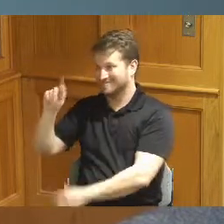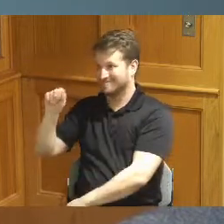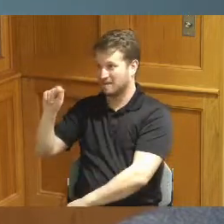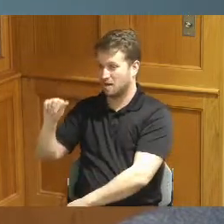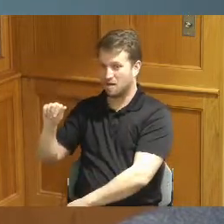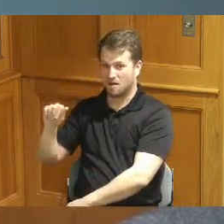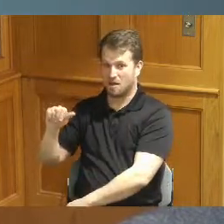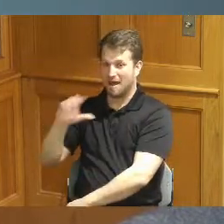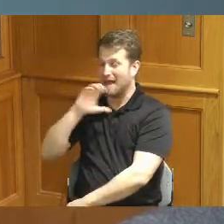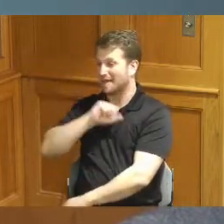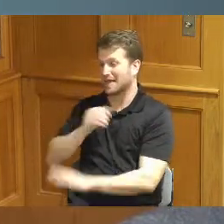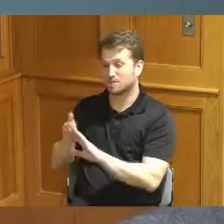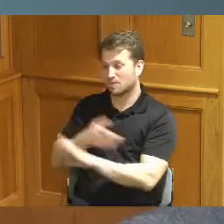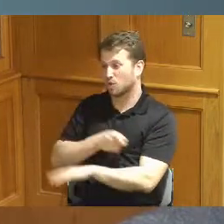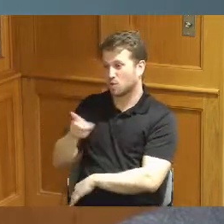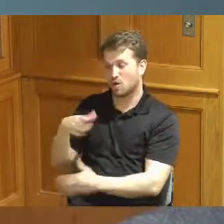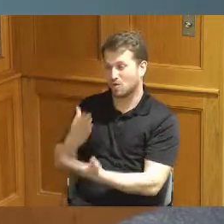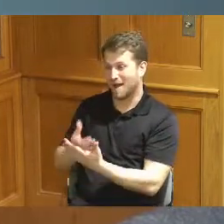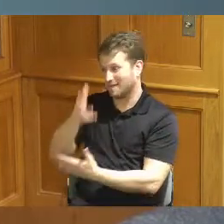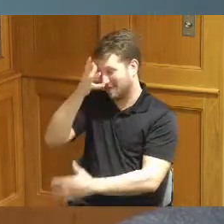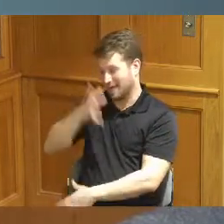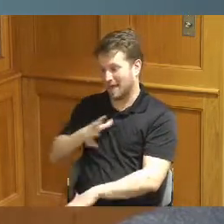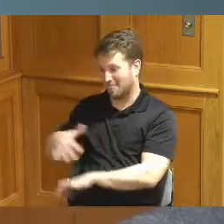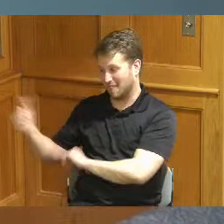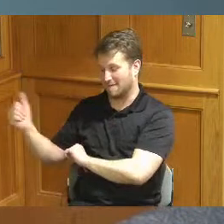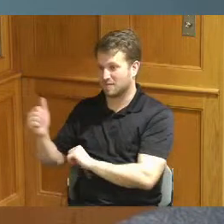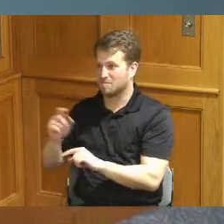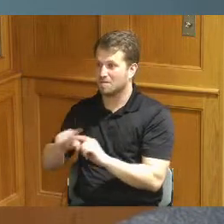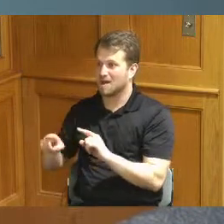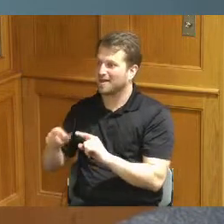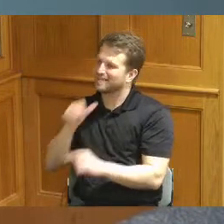guy got up before you got here but it just doesn't make sense and I've been saying it over